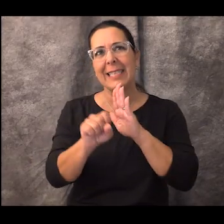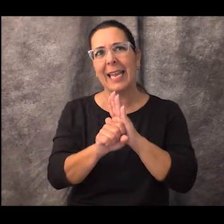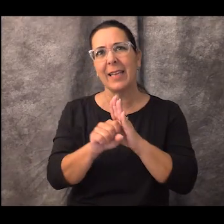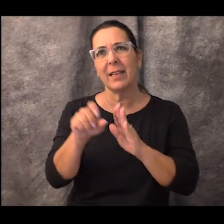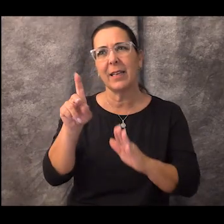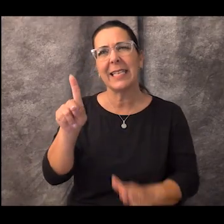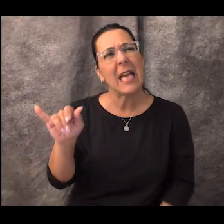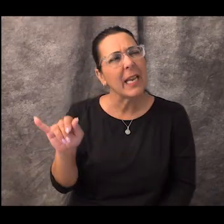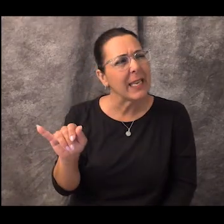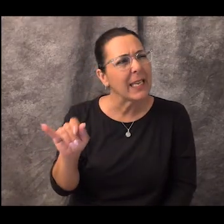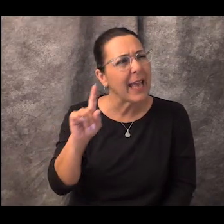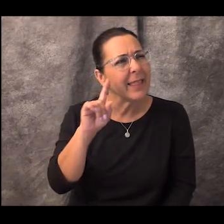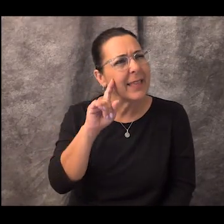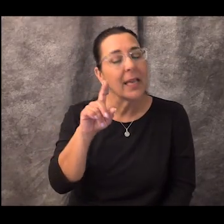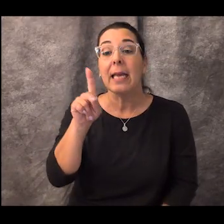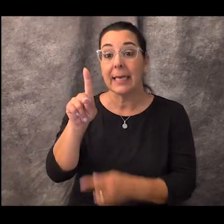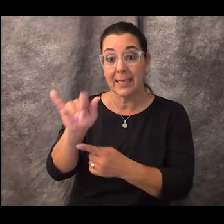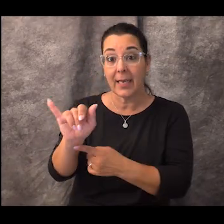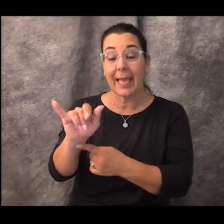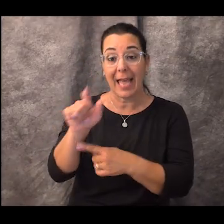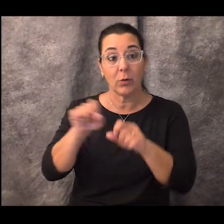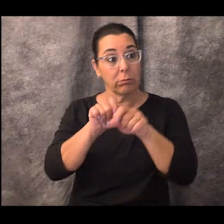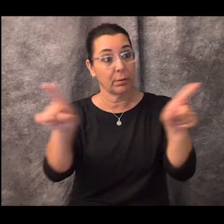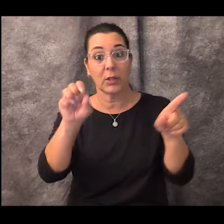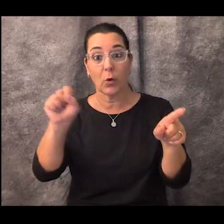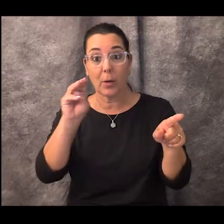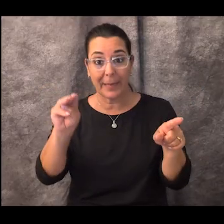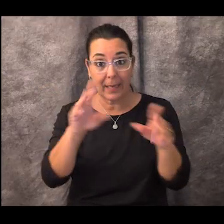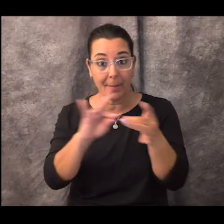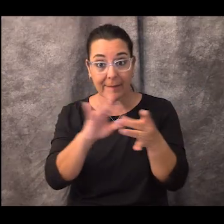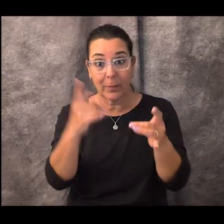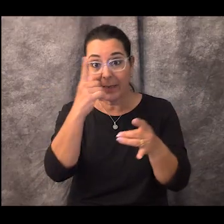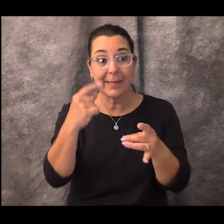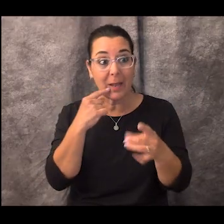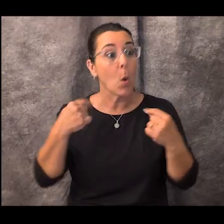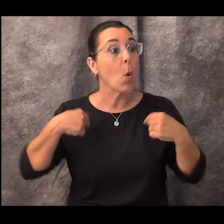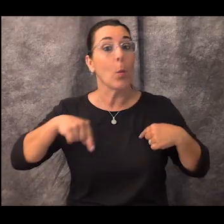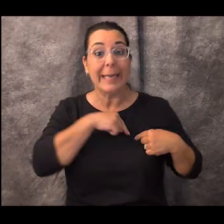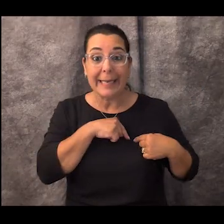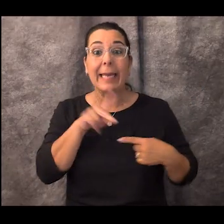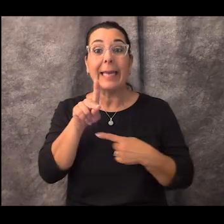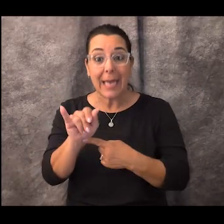had like put a message out on social media that was like, we are not voting today. Like, please stop calling our office.